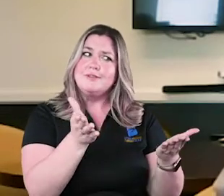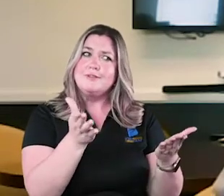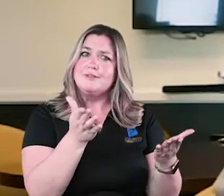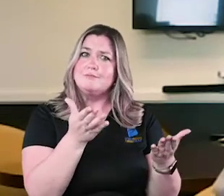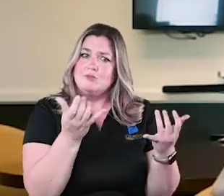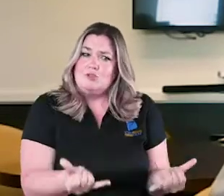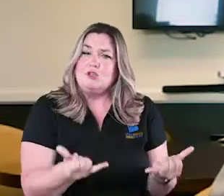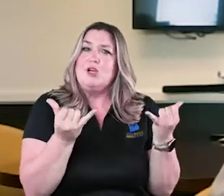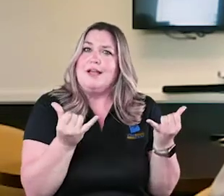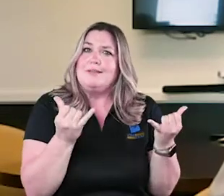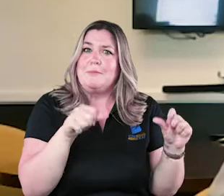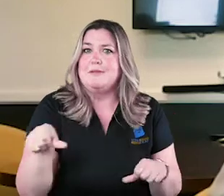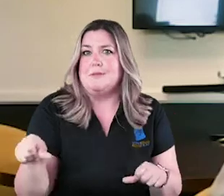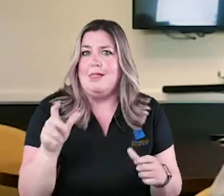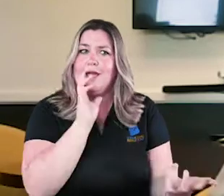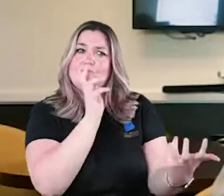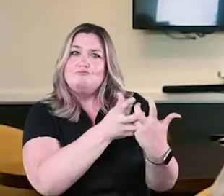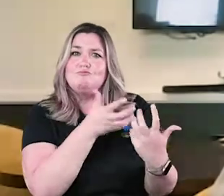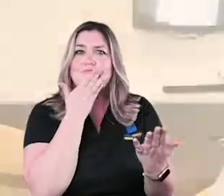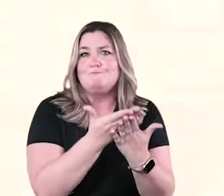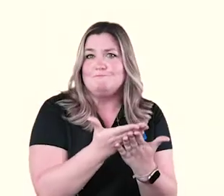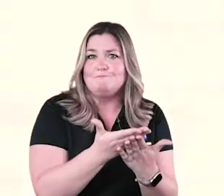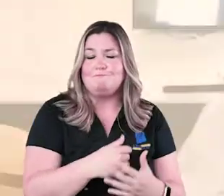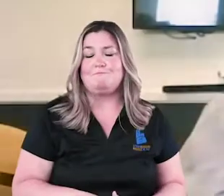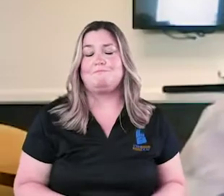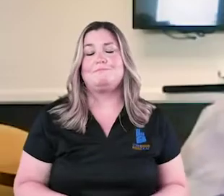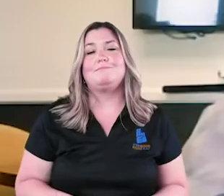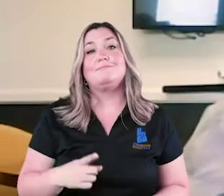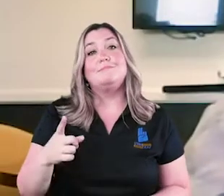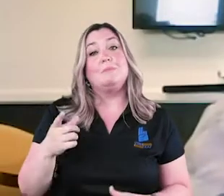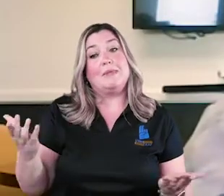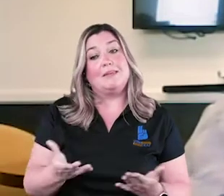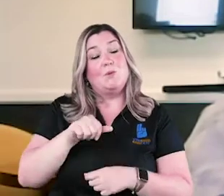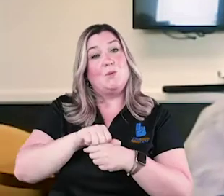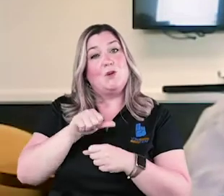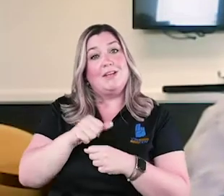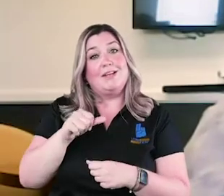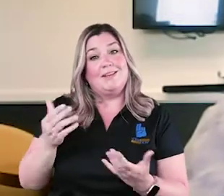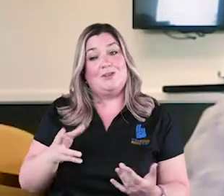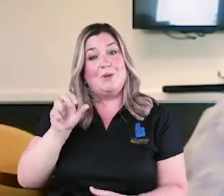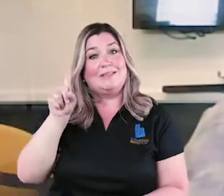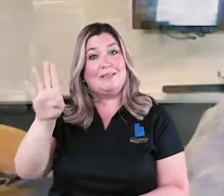rewarding parts of being here at the Utah Schools for the Deaf and the Blind is being able to